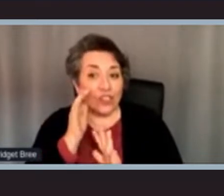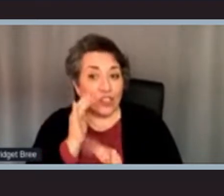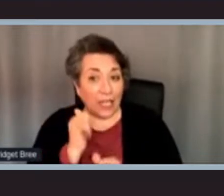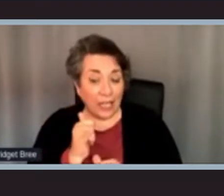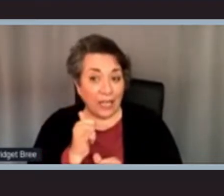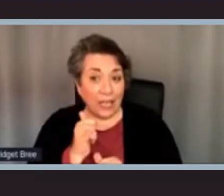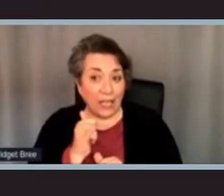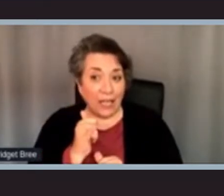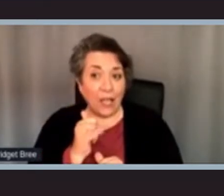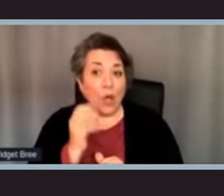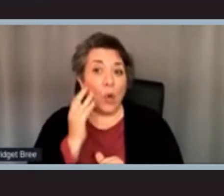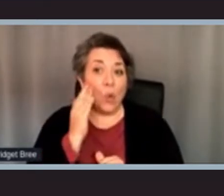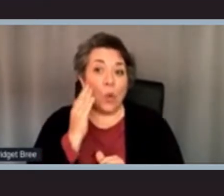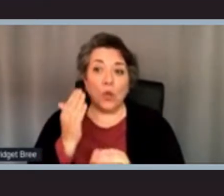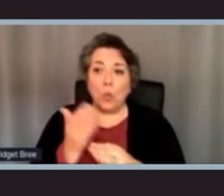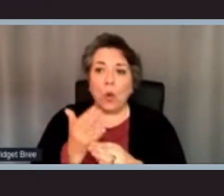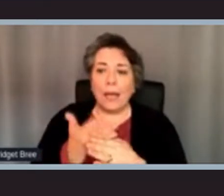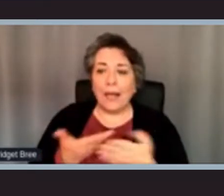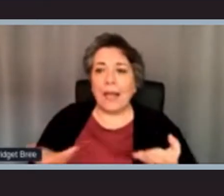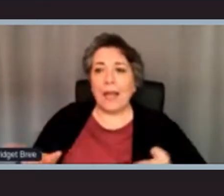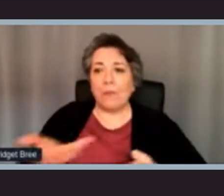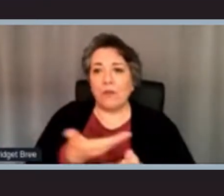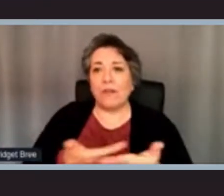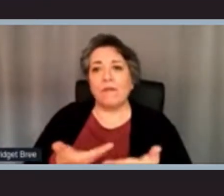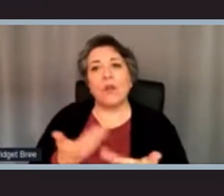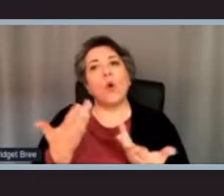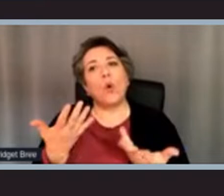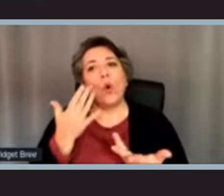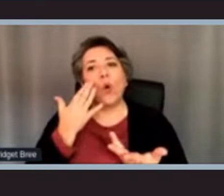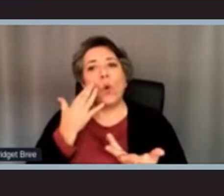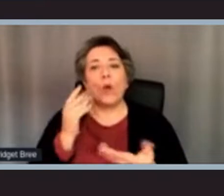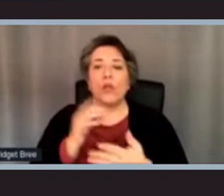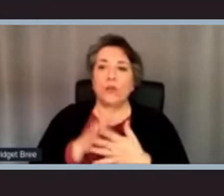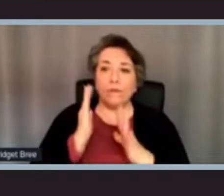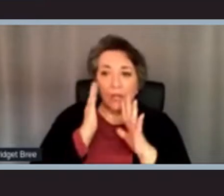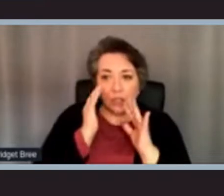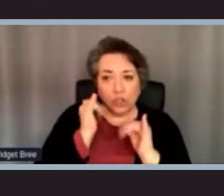An alternative method is that after running an accessibility check in one of Word, PowerPoint,